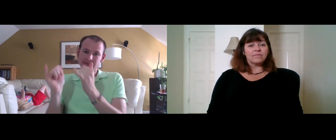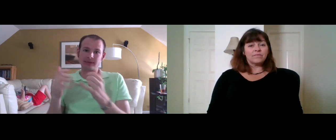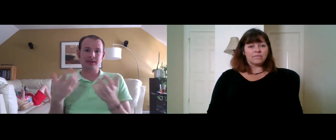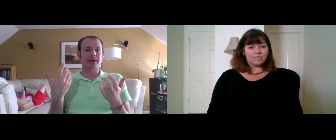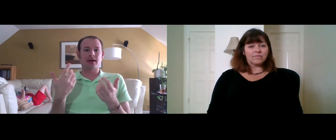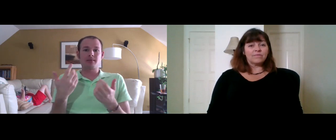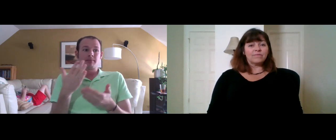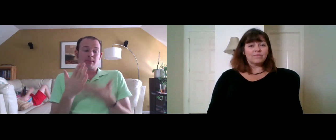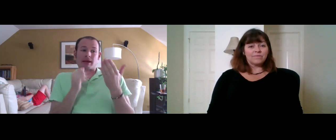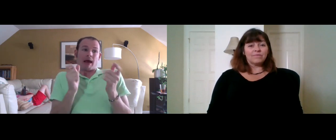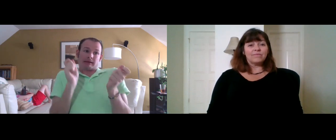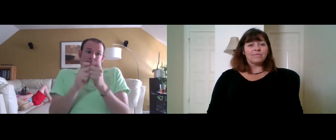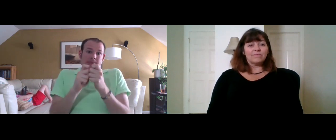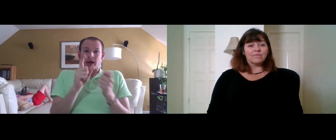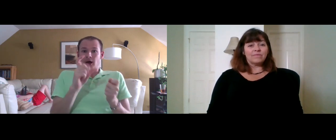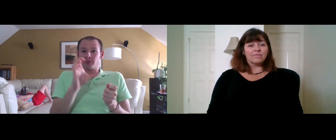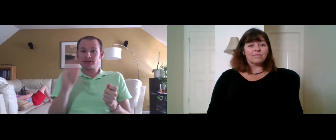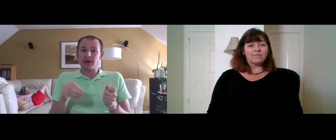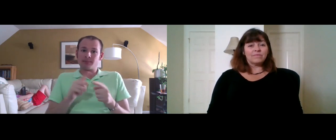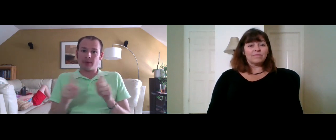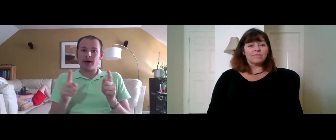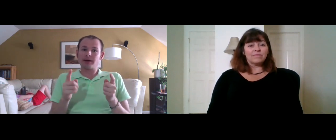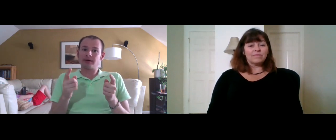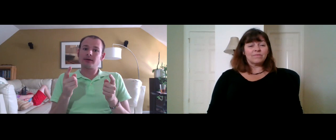It was nice having students like me Maybe not 100% the same, but